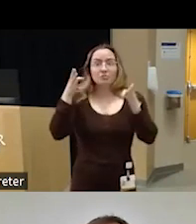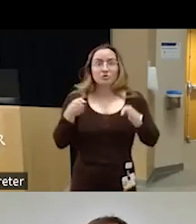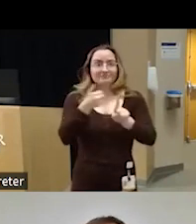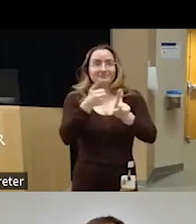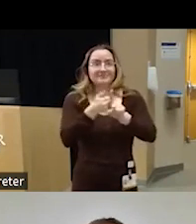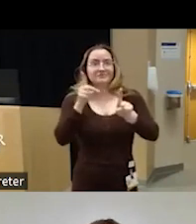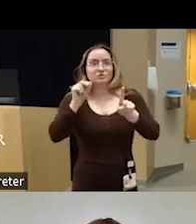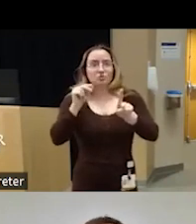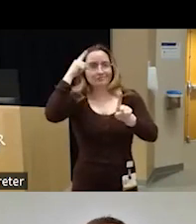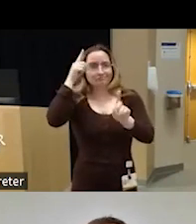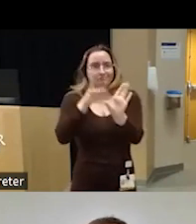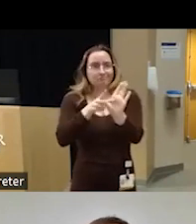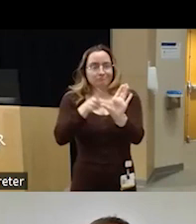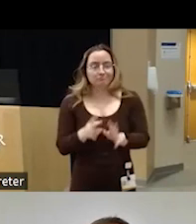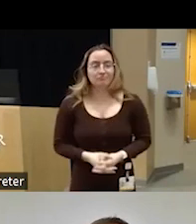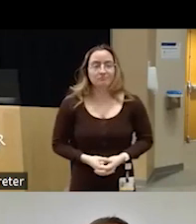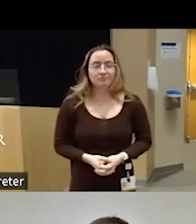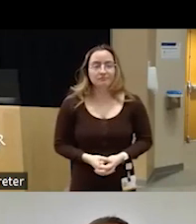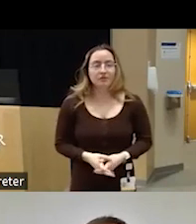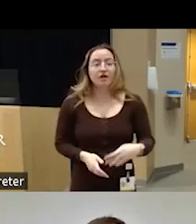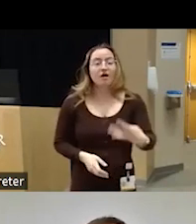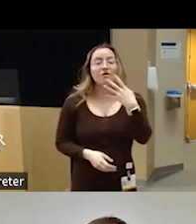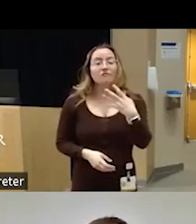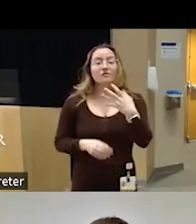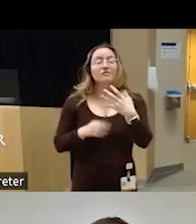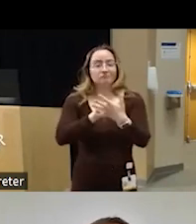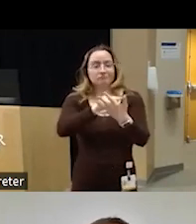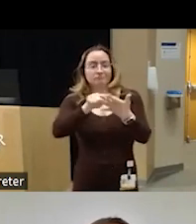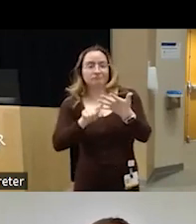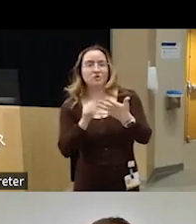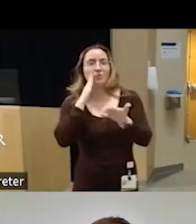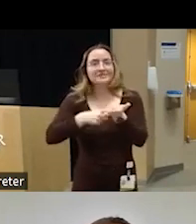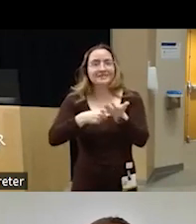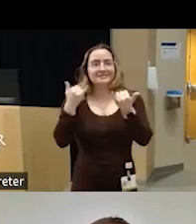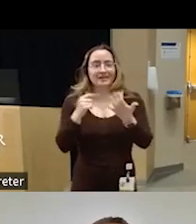Here are the four chapters that I will be covering before having time for discussion. So what